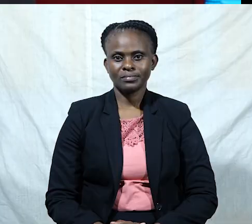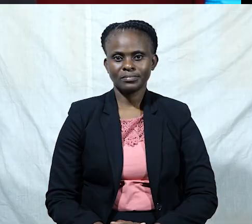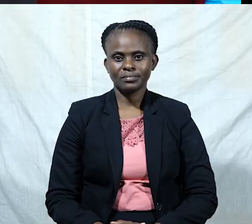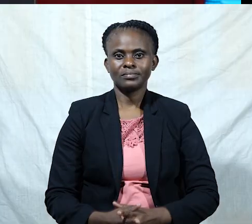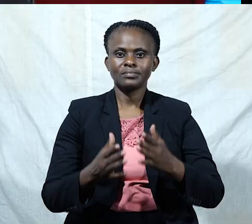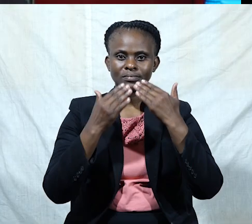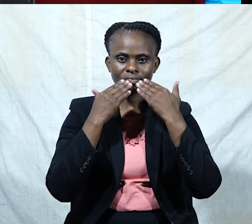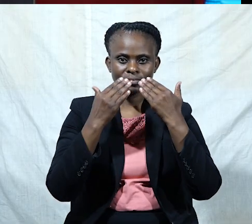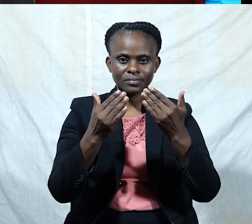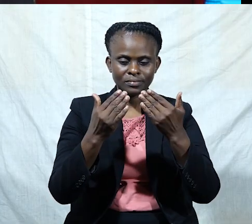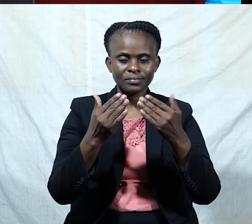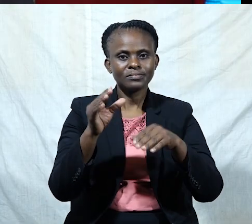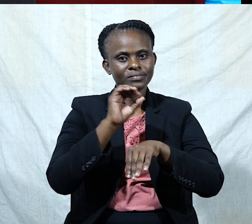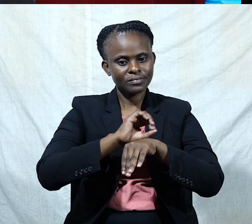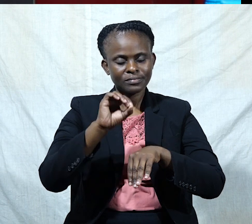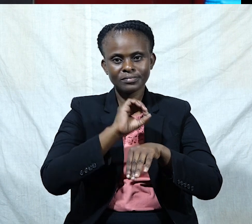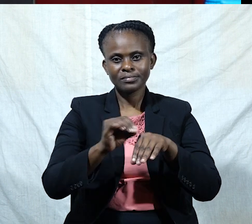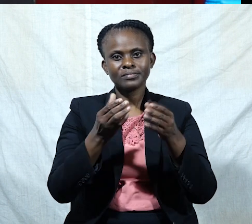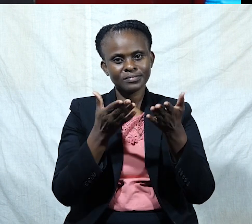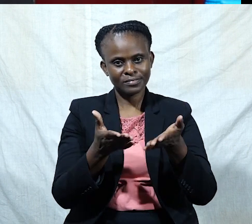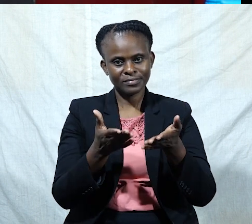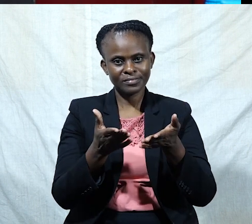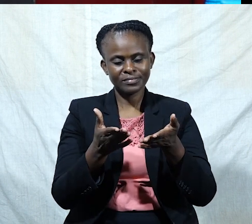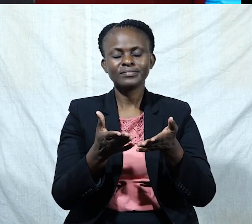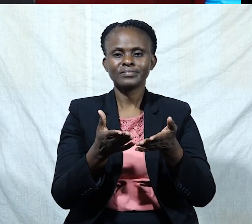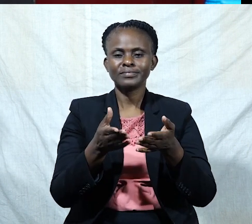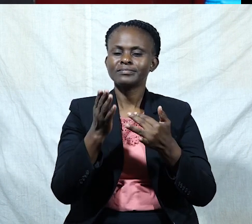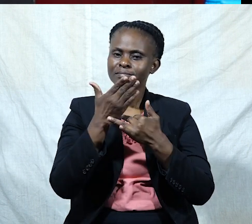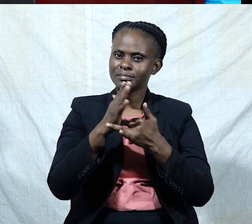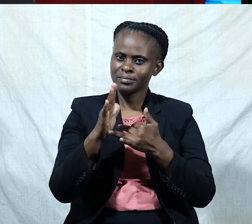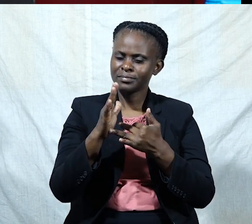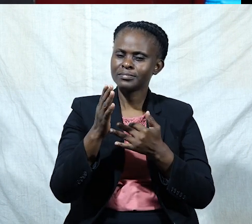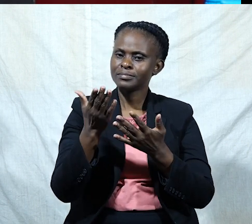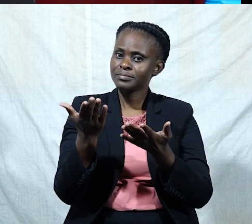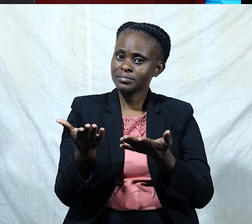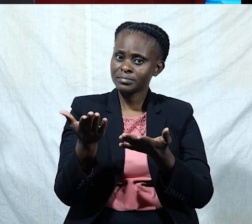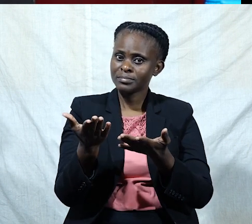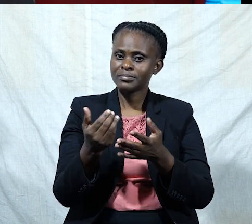Thank you for this opportunity to share on behalf of the